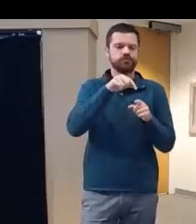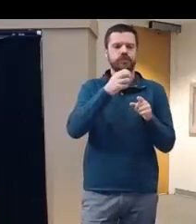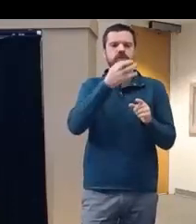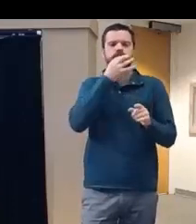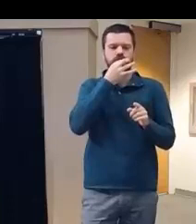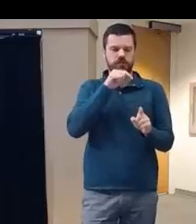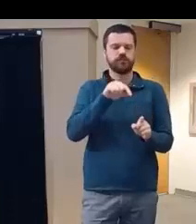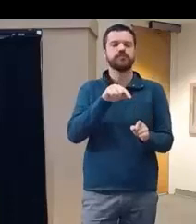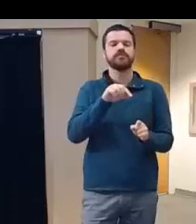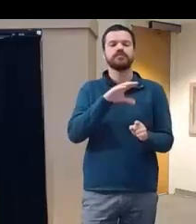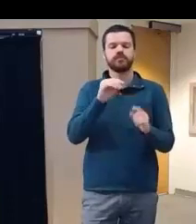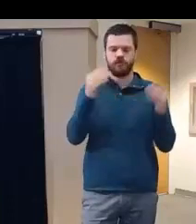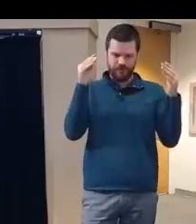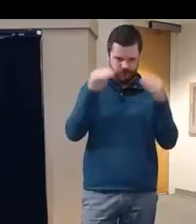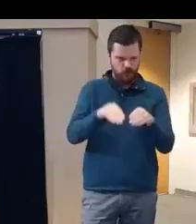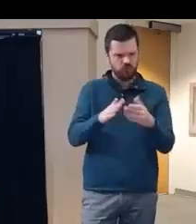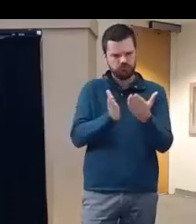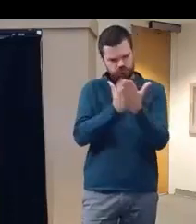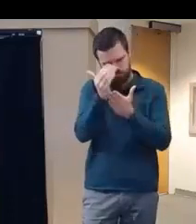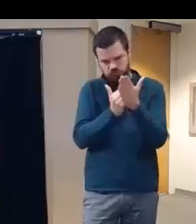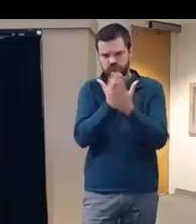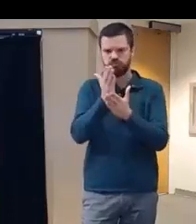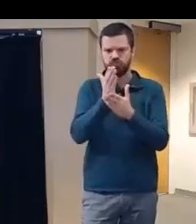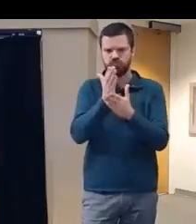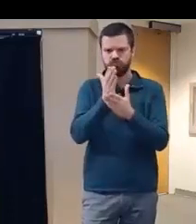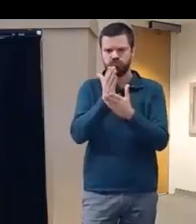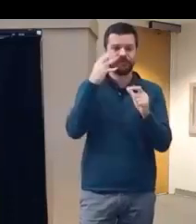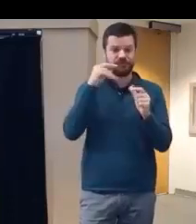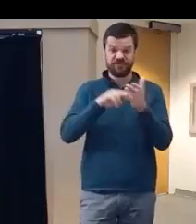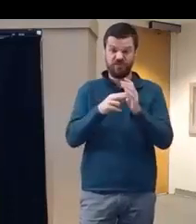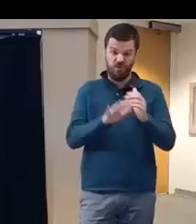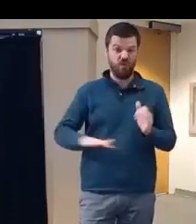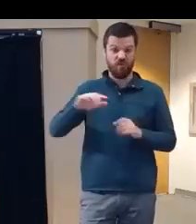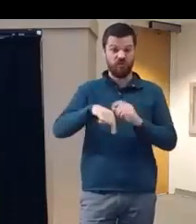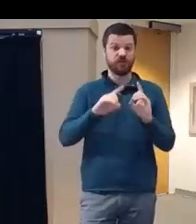focused on robust rotational experiences that take them all over our department but also other